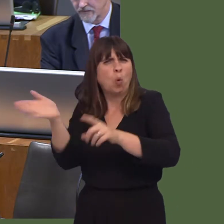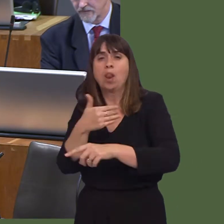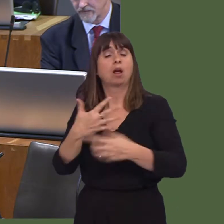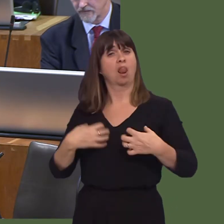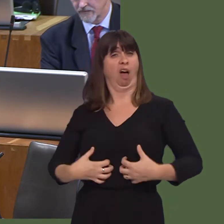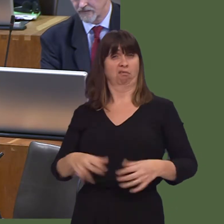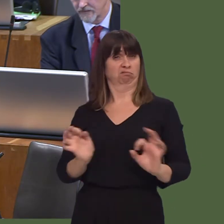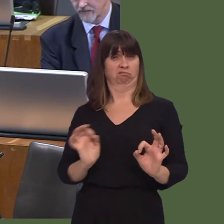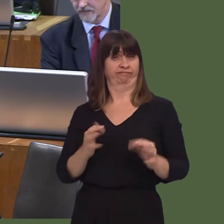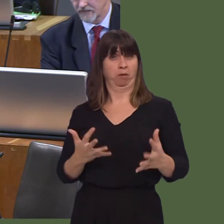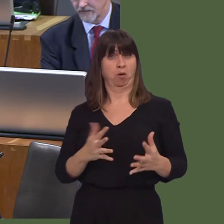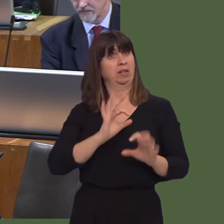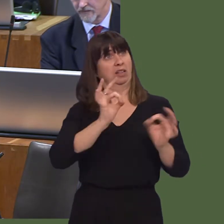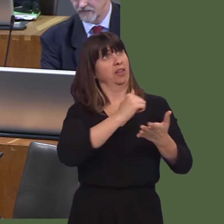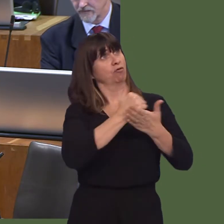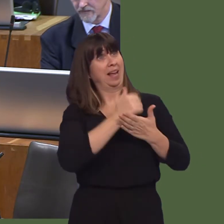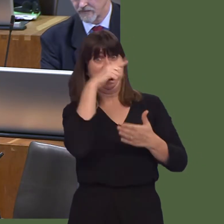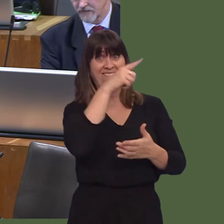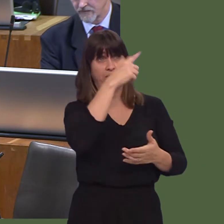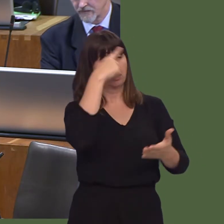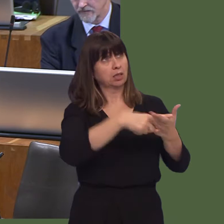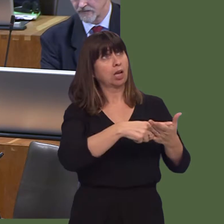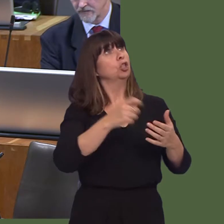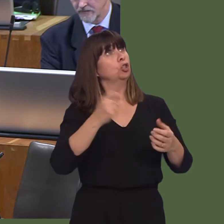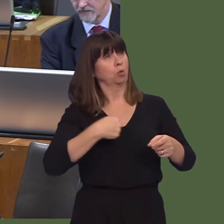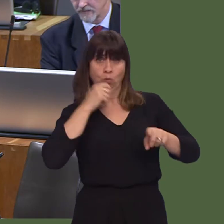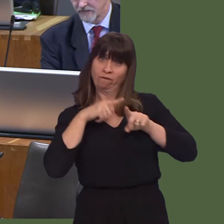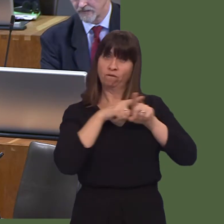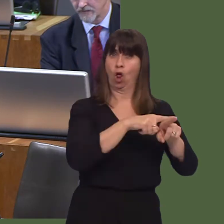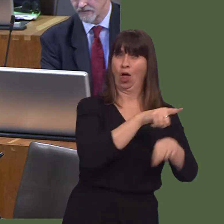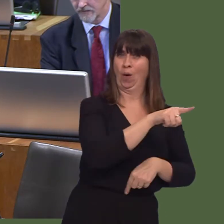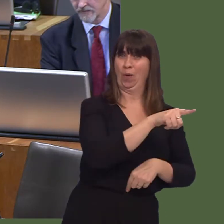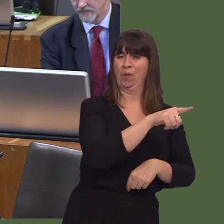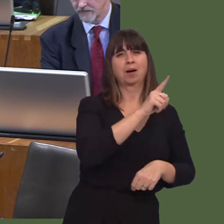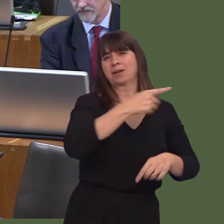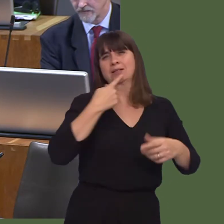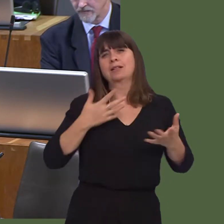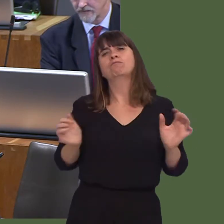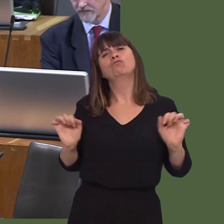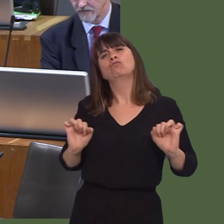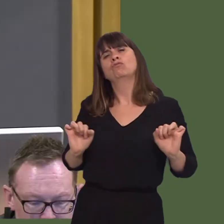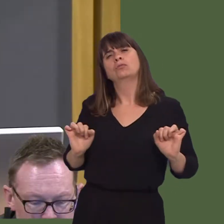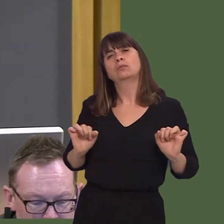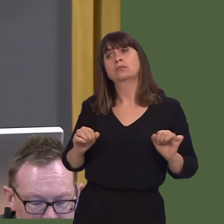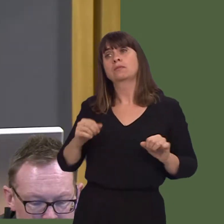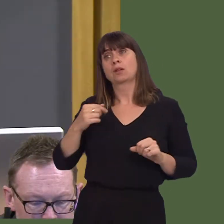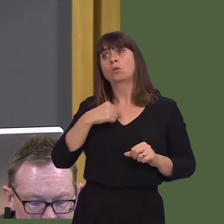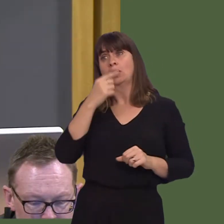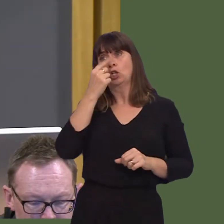If that recommendation is for screening for lung cancer, the Wales screening committee will consider how this can be appropriately implemented in Wales, with a view to speeding up the screening.